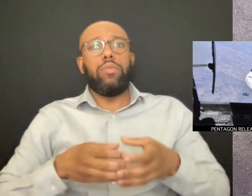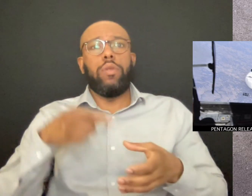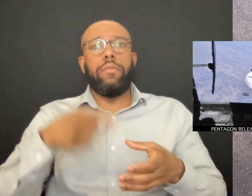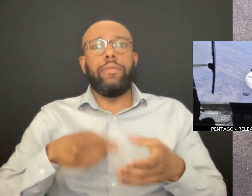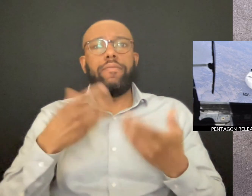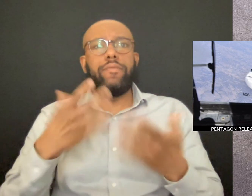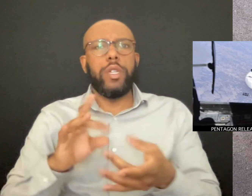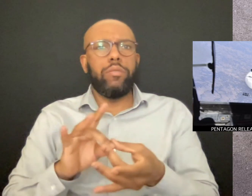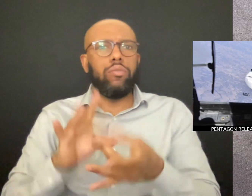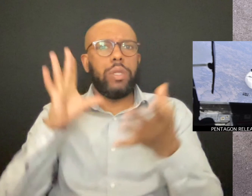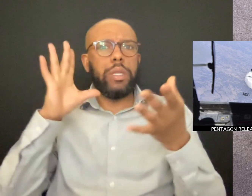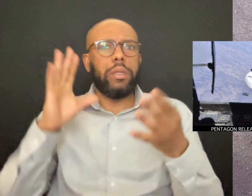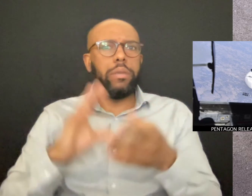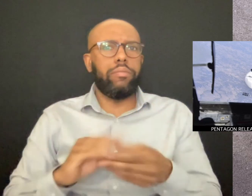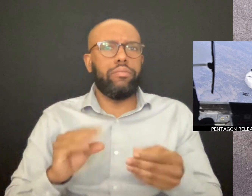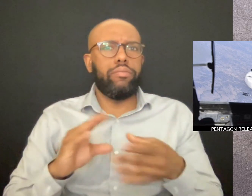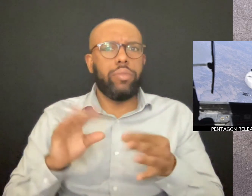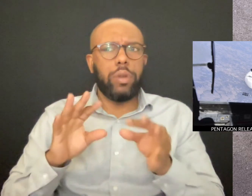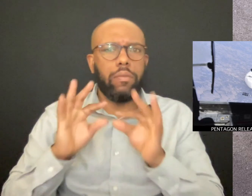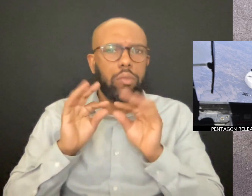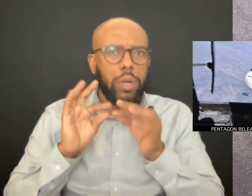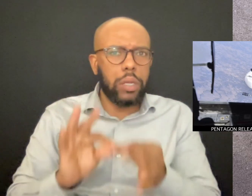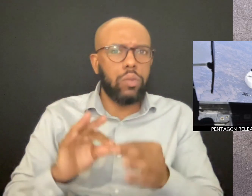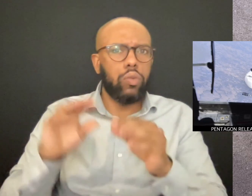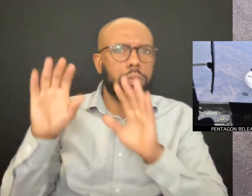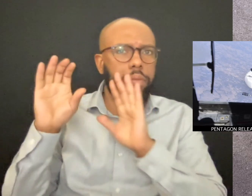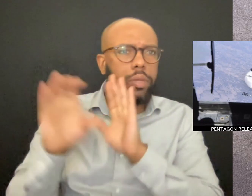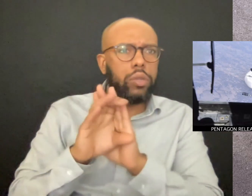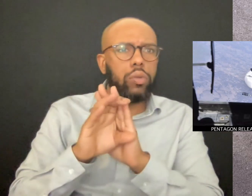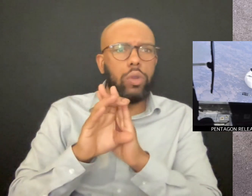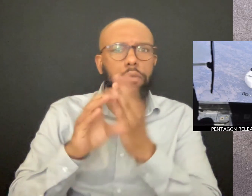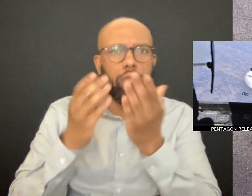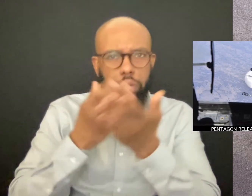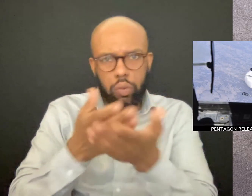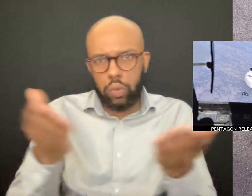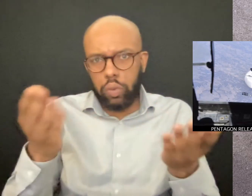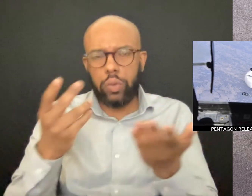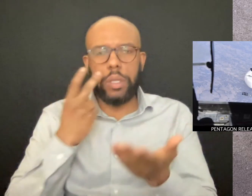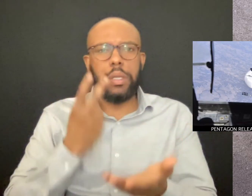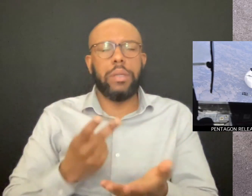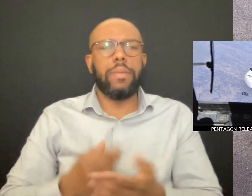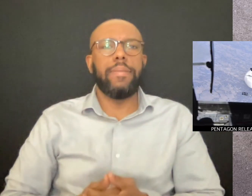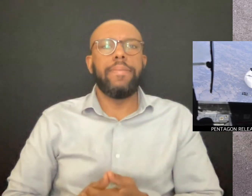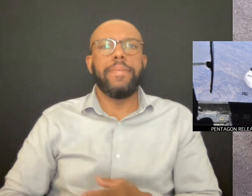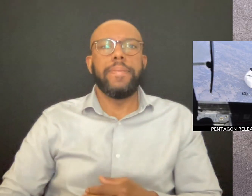the Defense Department officially released this photo of it for everyone to see